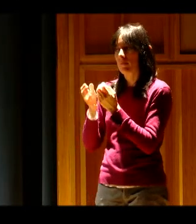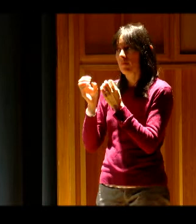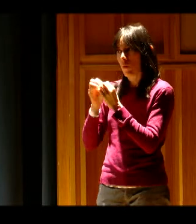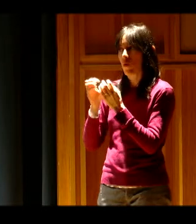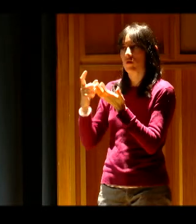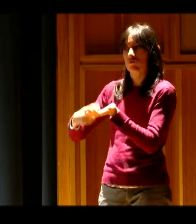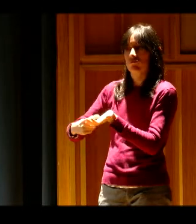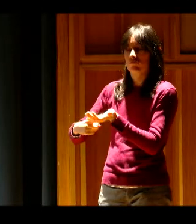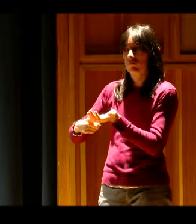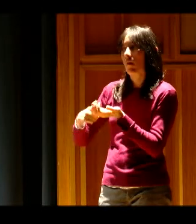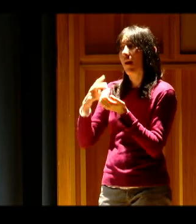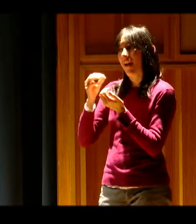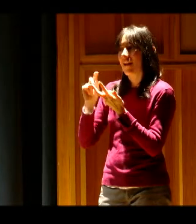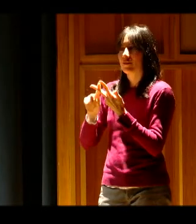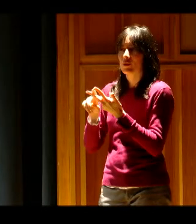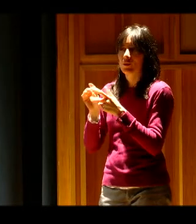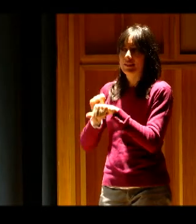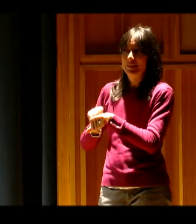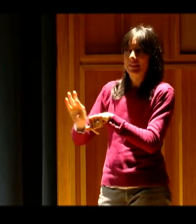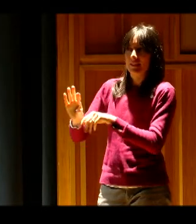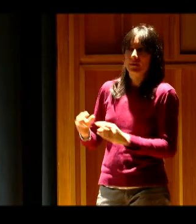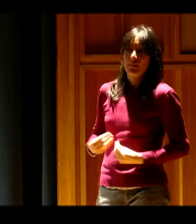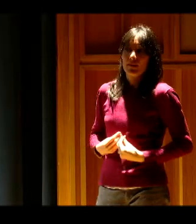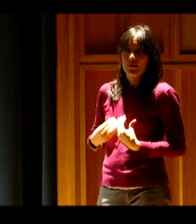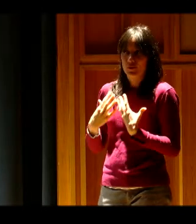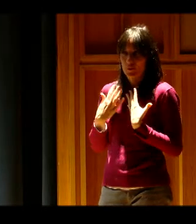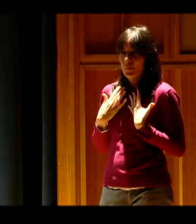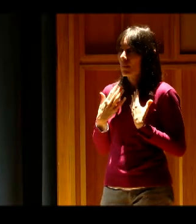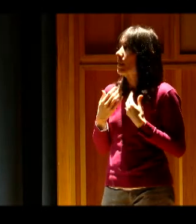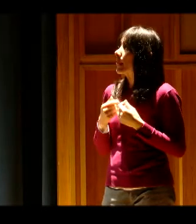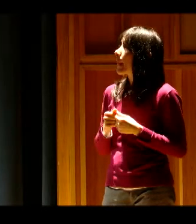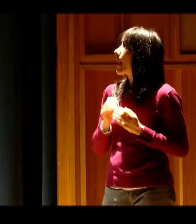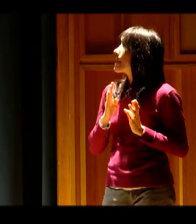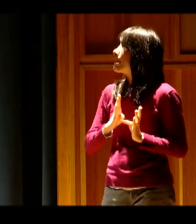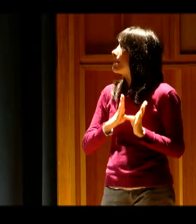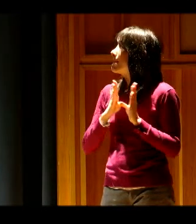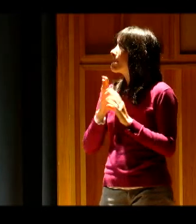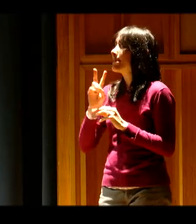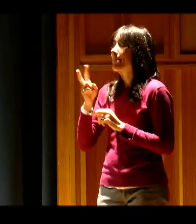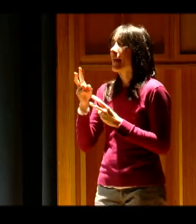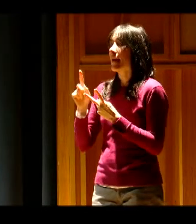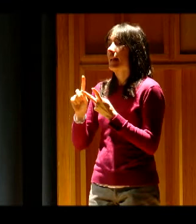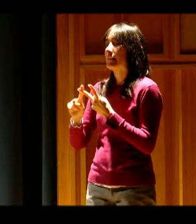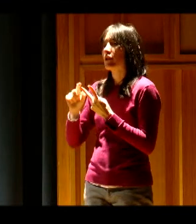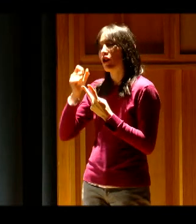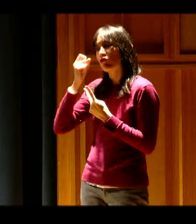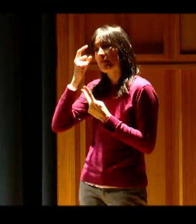The second area is understanding. There's no point in getting involved in this unless you know what you're talking about.